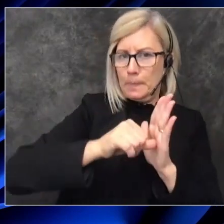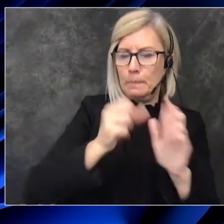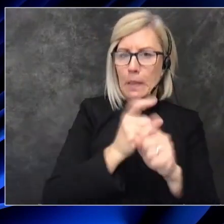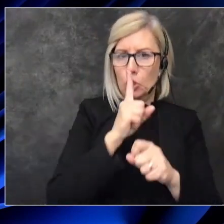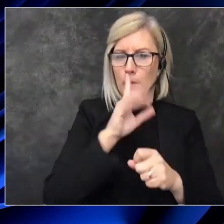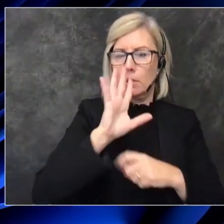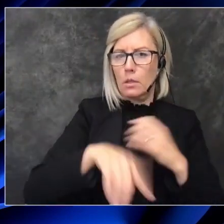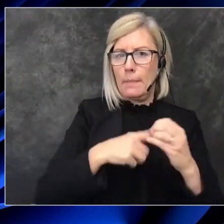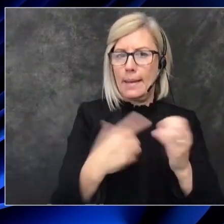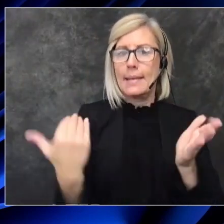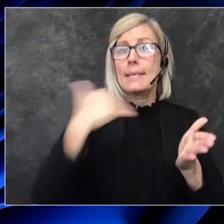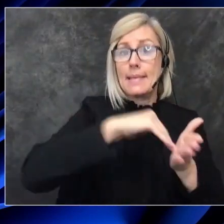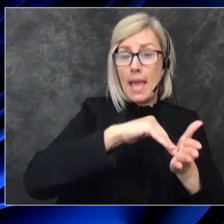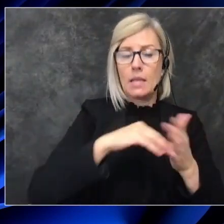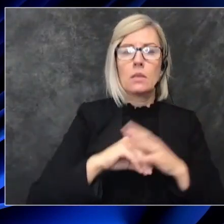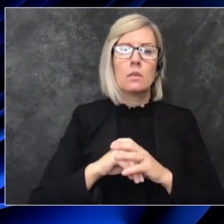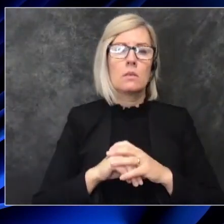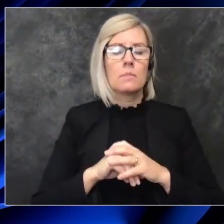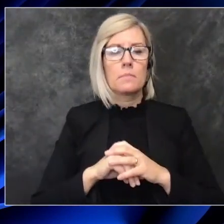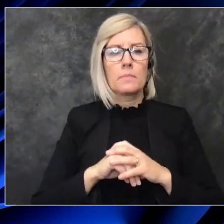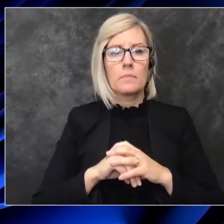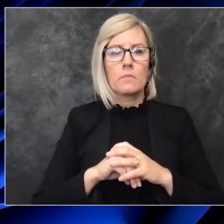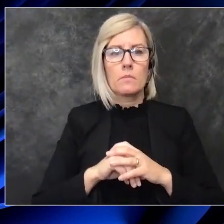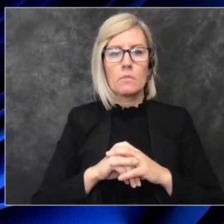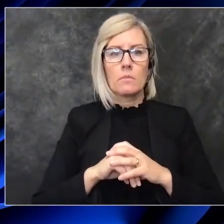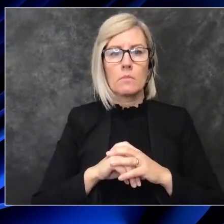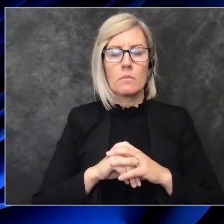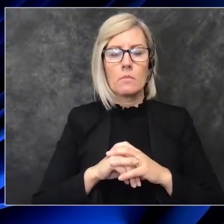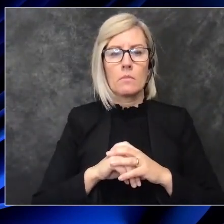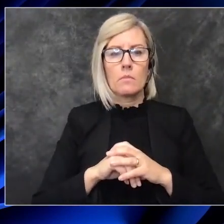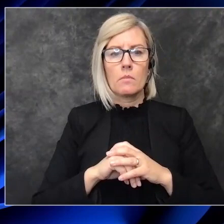since it's coming in and I actually know we've had some customers